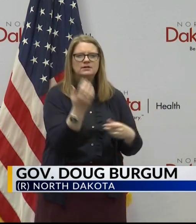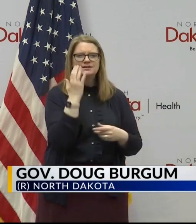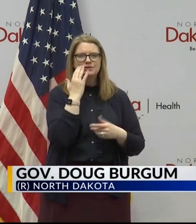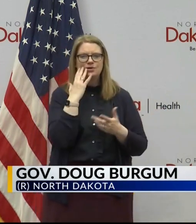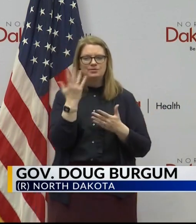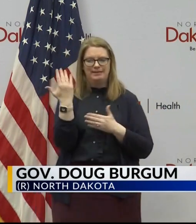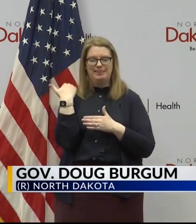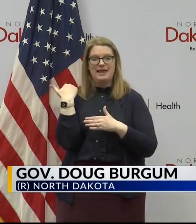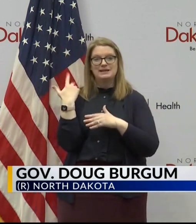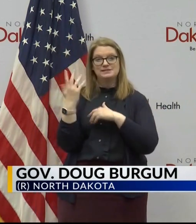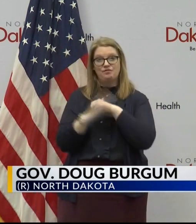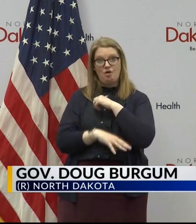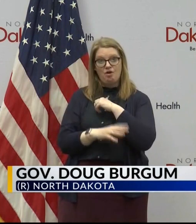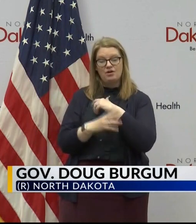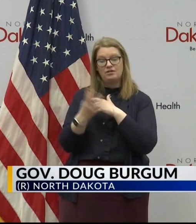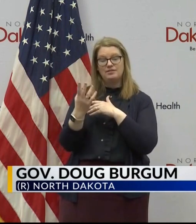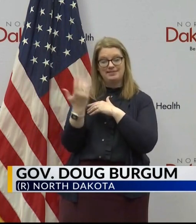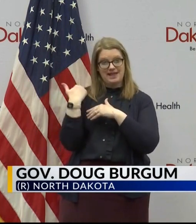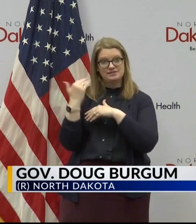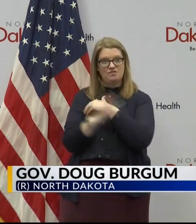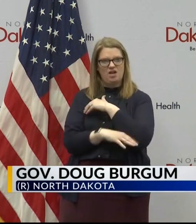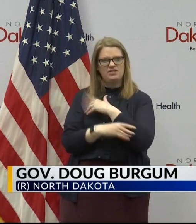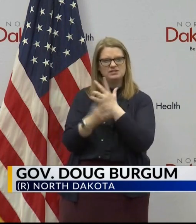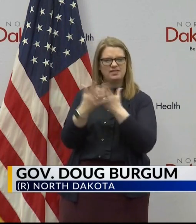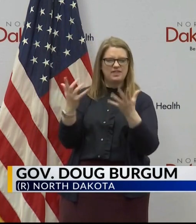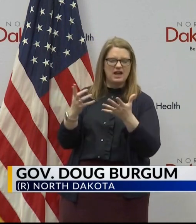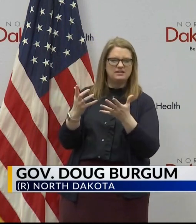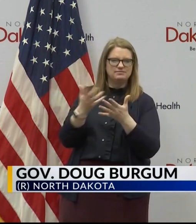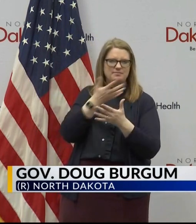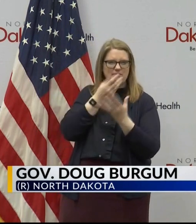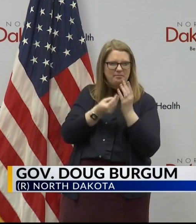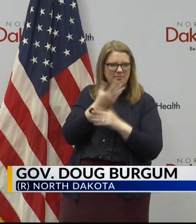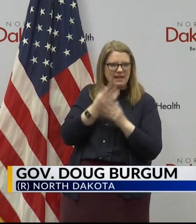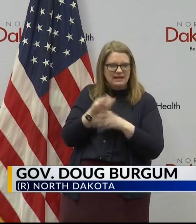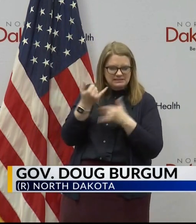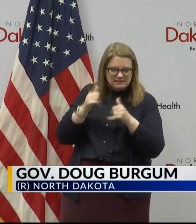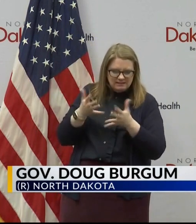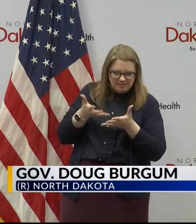TO CLEAR LAND, AGRICULTURE LAND WITH PLANNED BURNS.